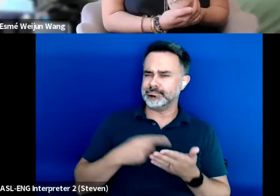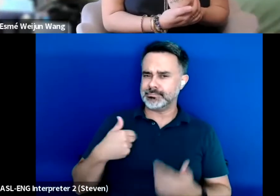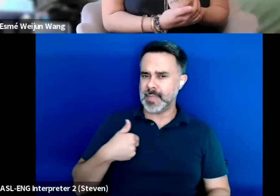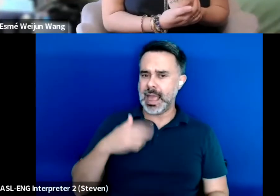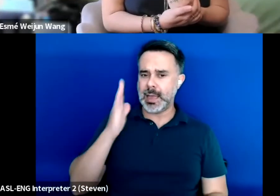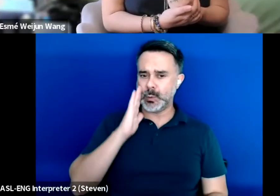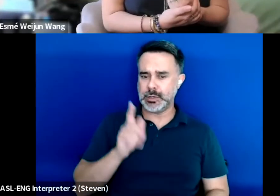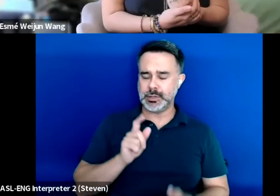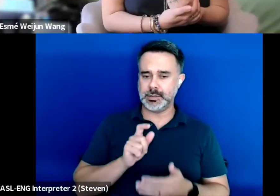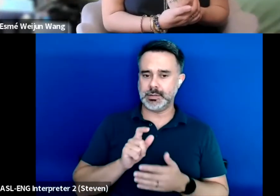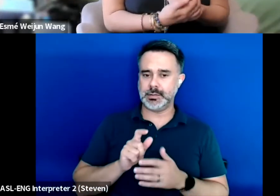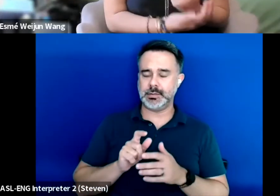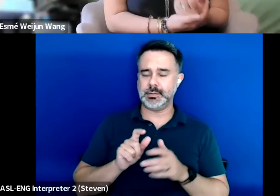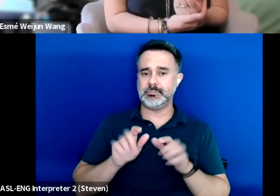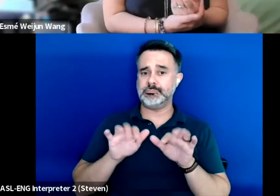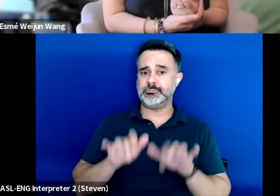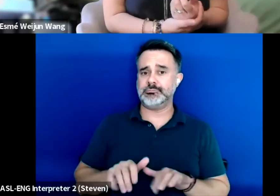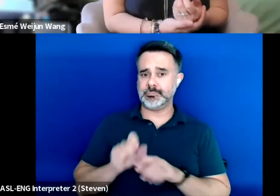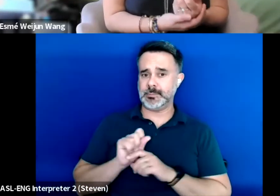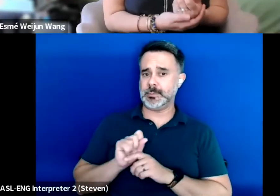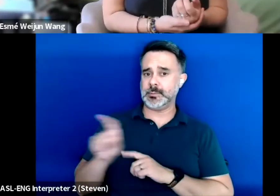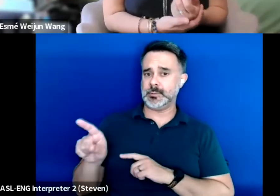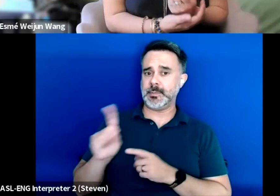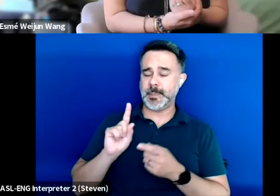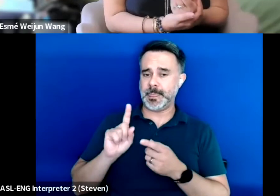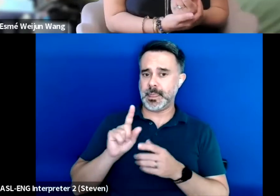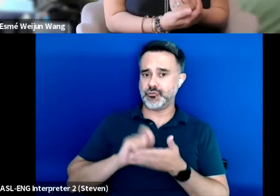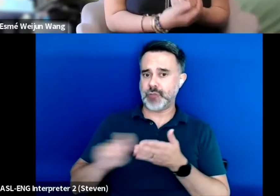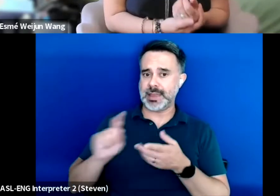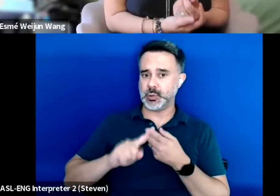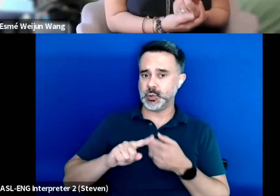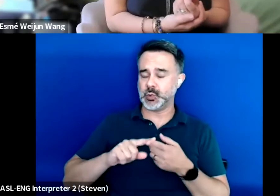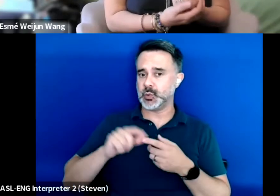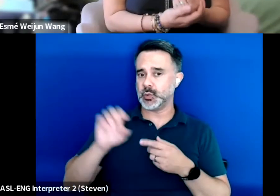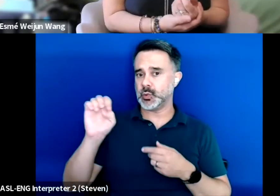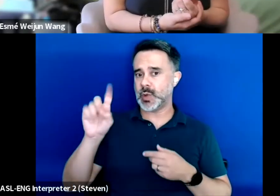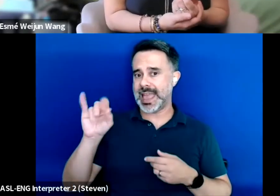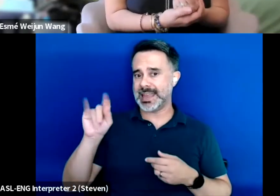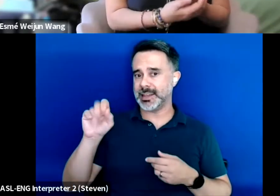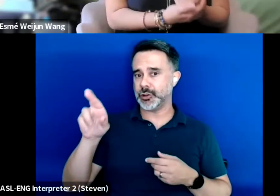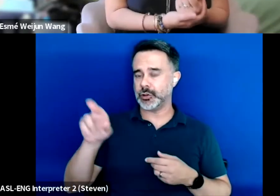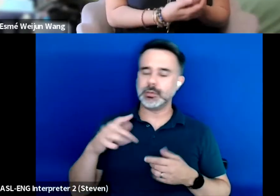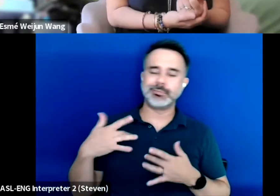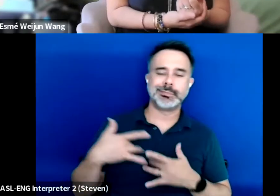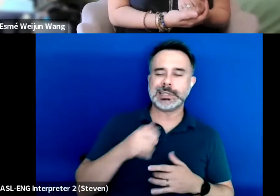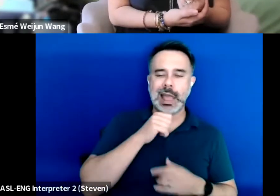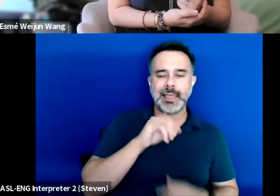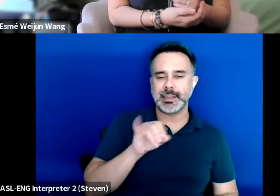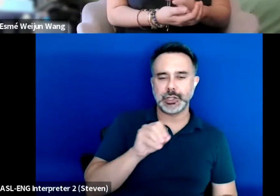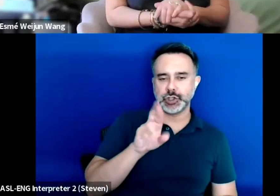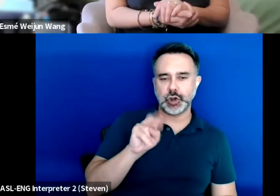my complex PTSD is primarily through extreme child abuse and neglect.